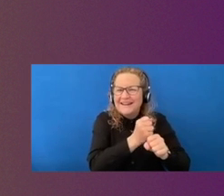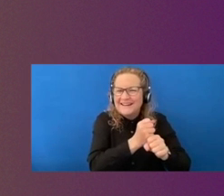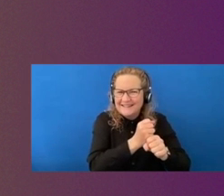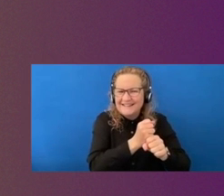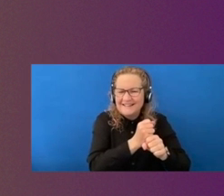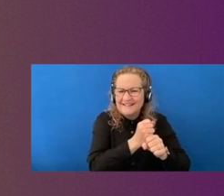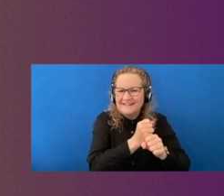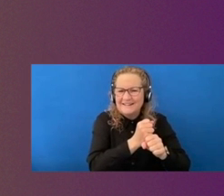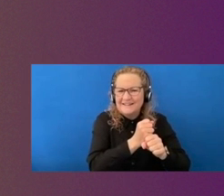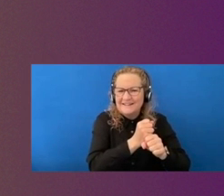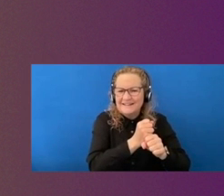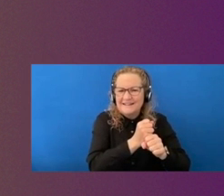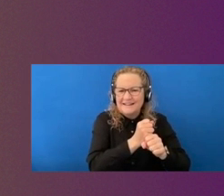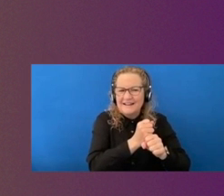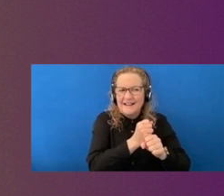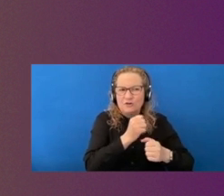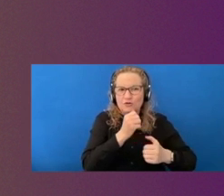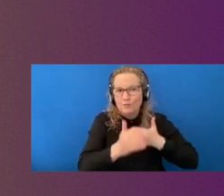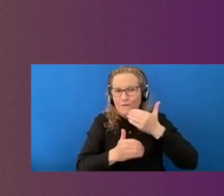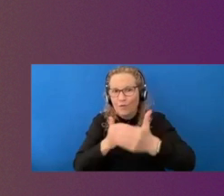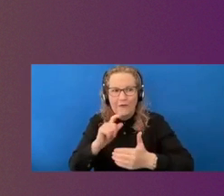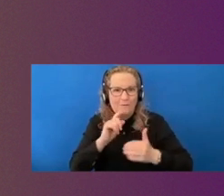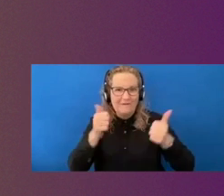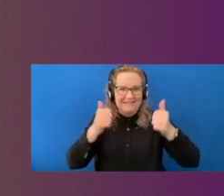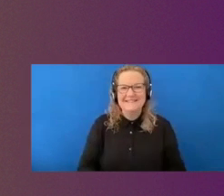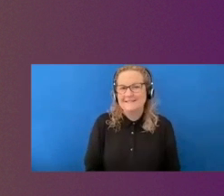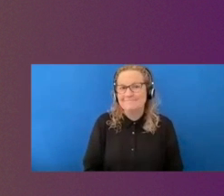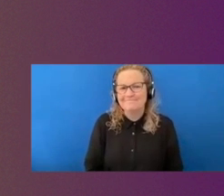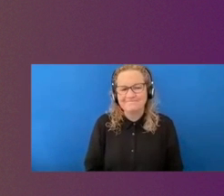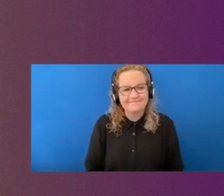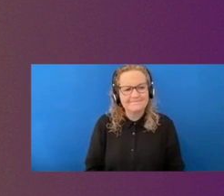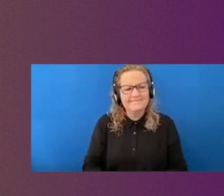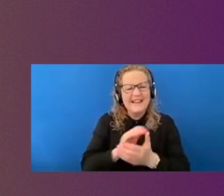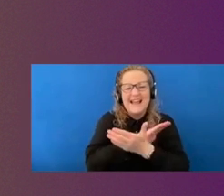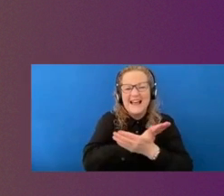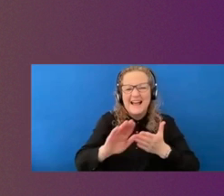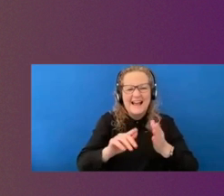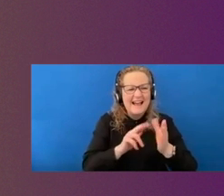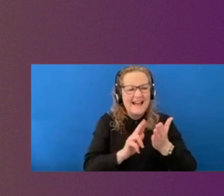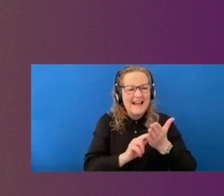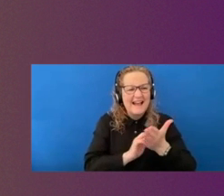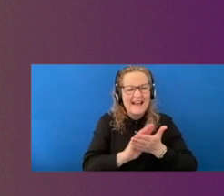but to move forward that would be fantastic I think yeah definitely um Varun obviously you bring